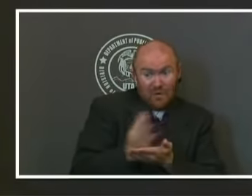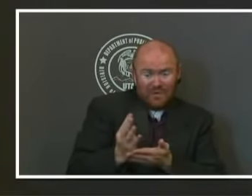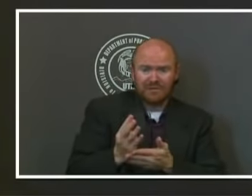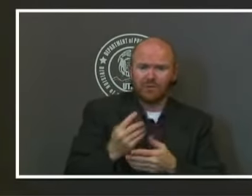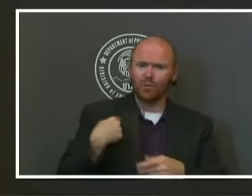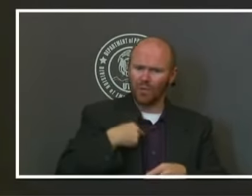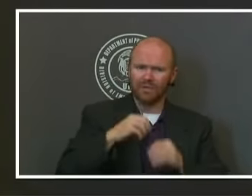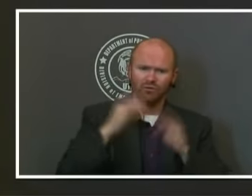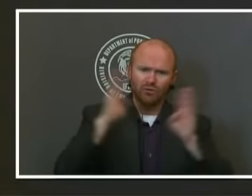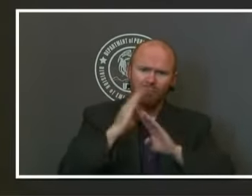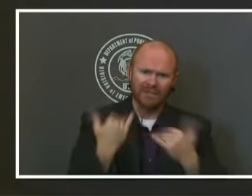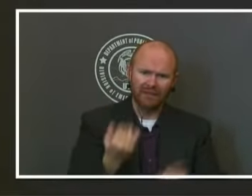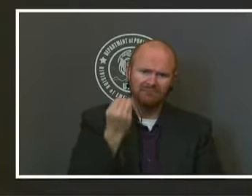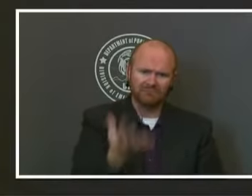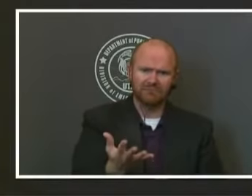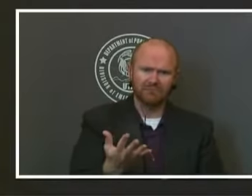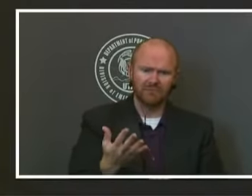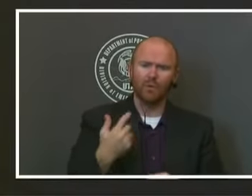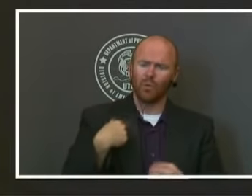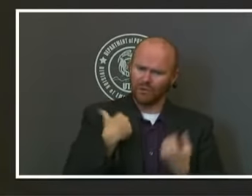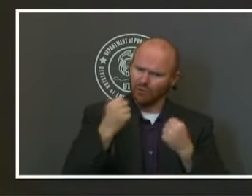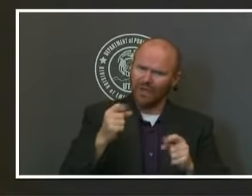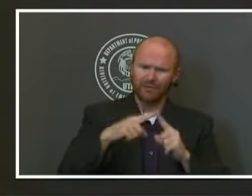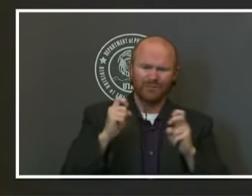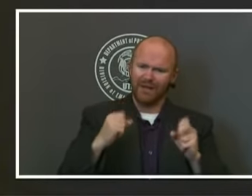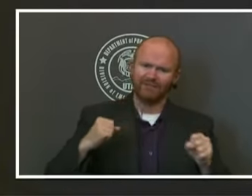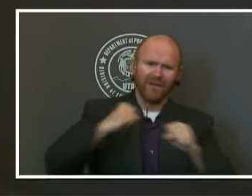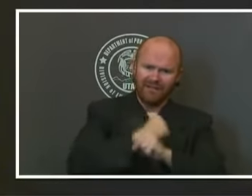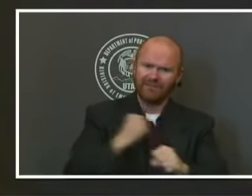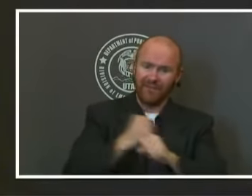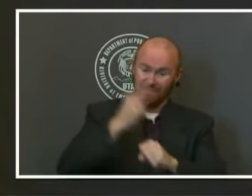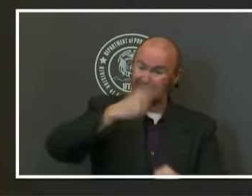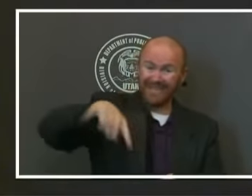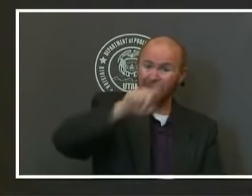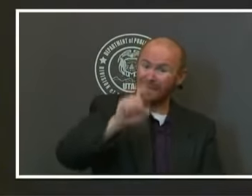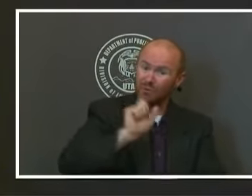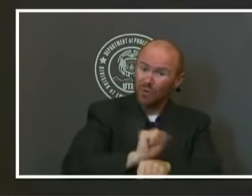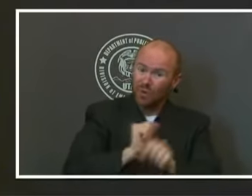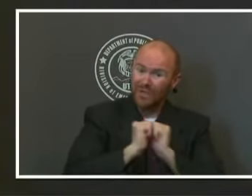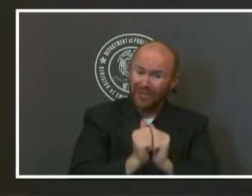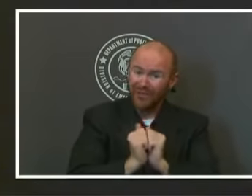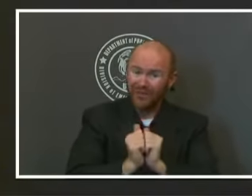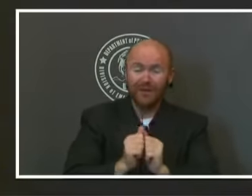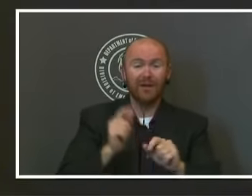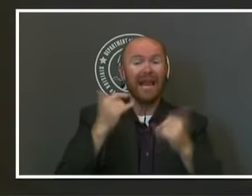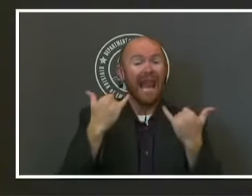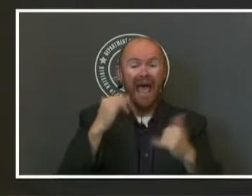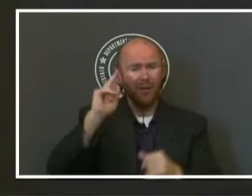we're trying to do something about it it's going to take all of us combined their efforts